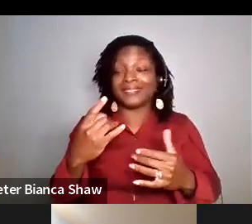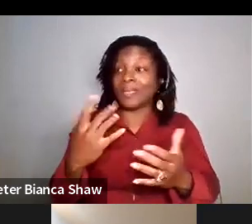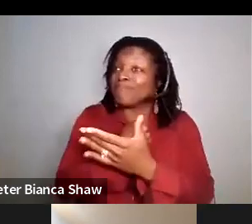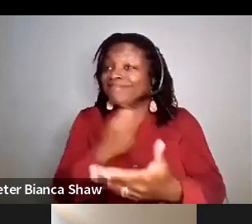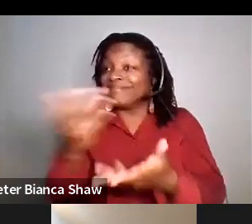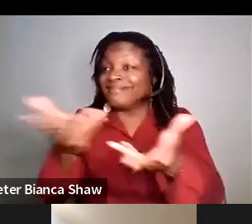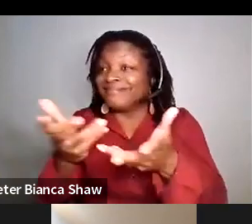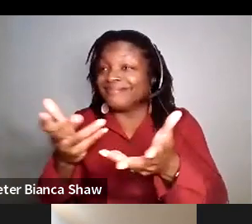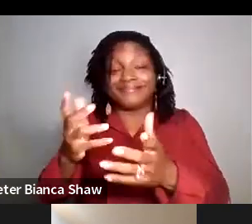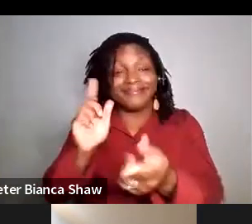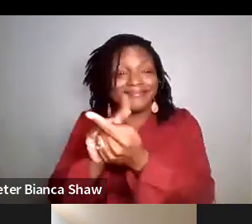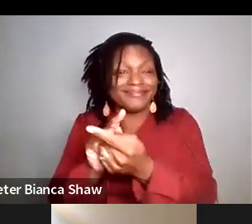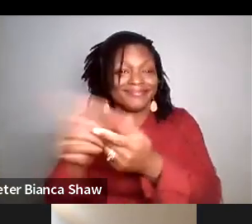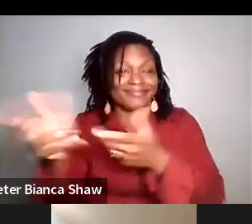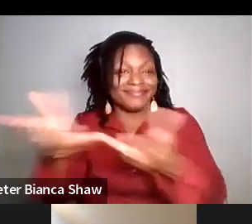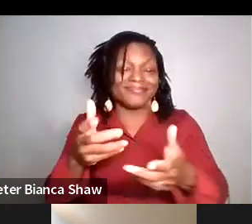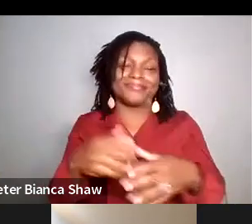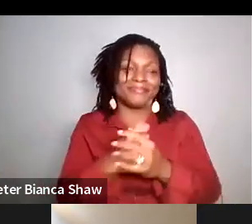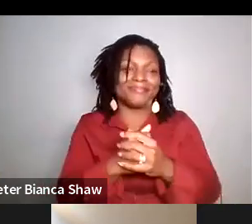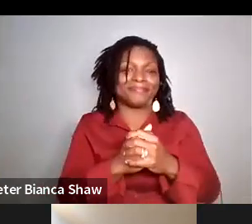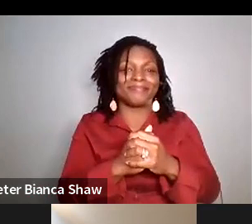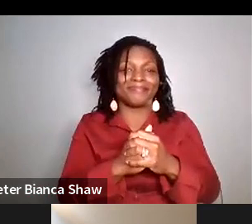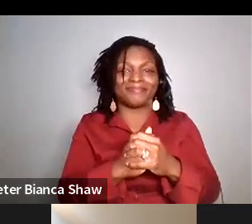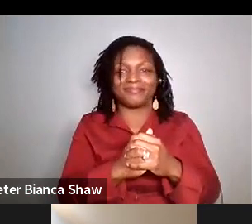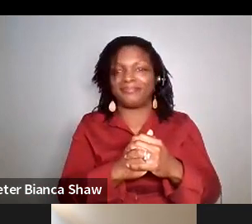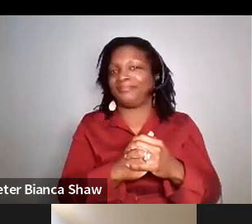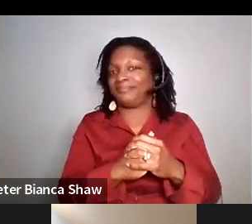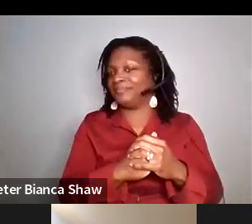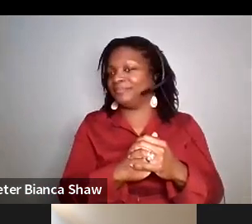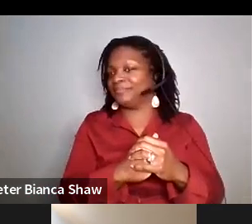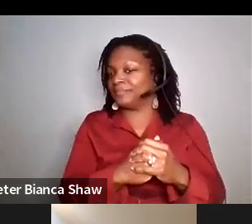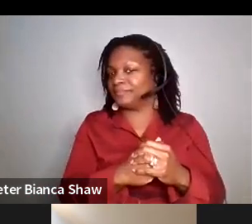I'm, i'm in really concerned for a very very long time.